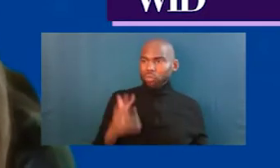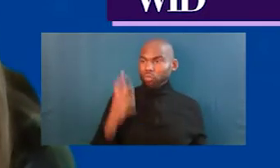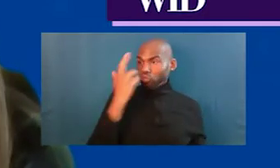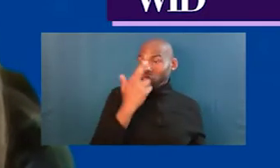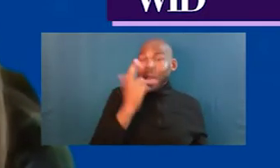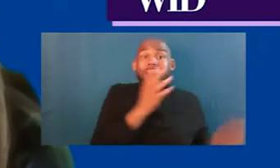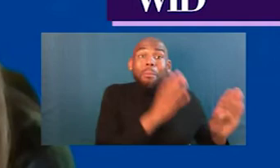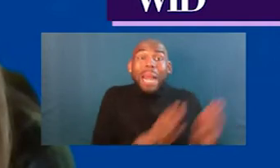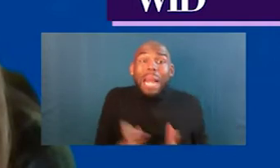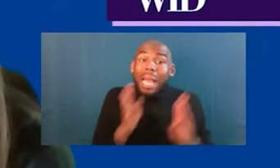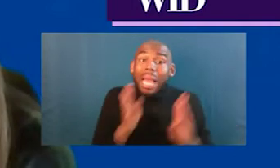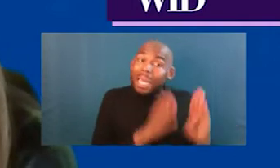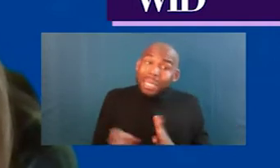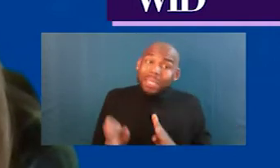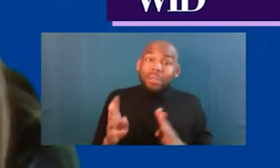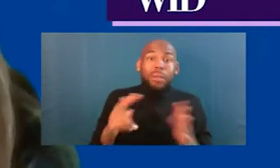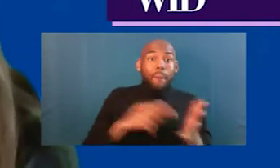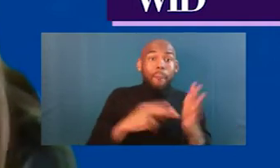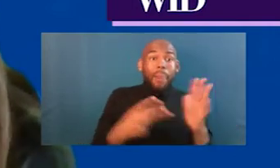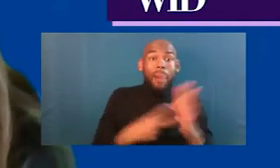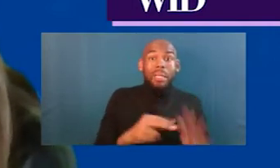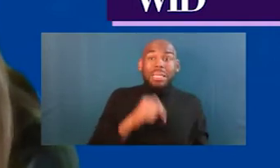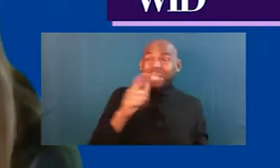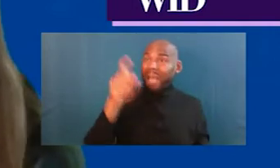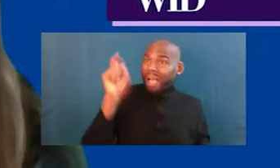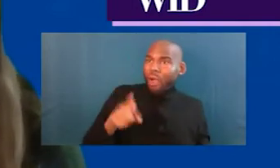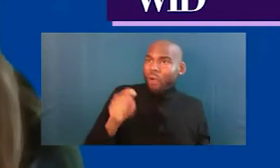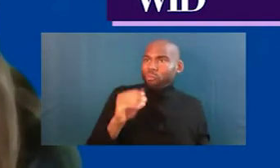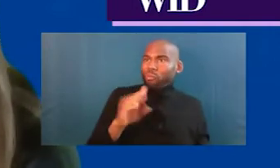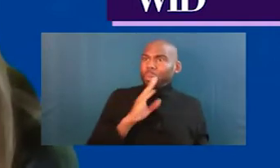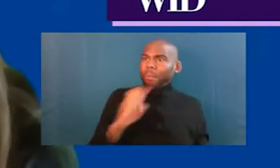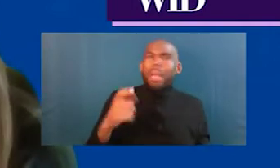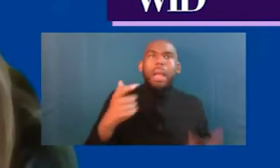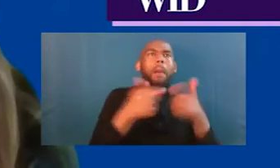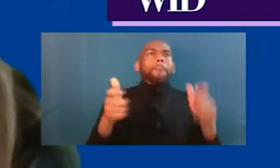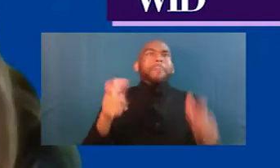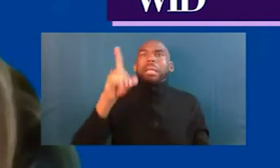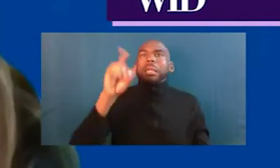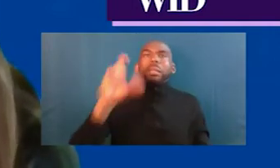planning for it means it doesn't have to be such a big deal, right? It's not a big deal